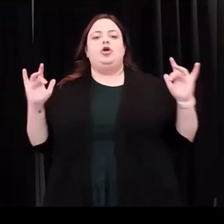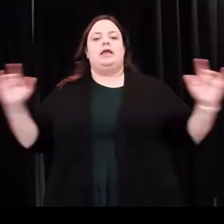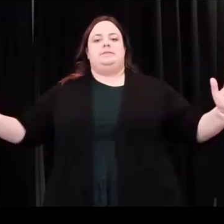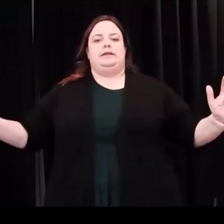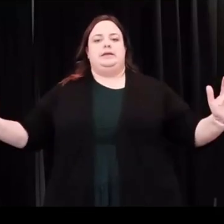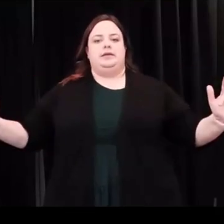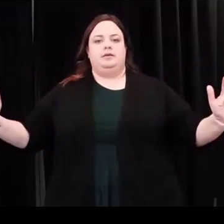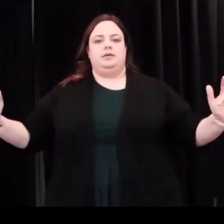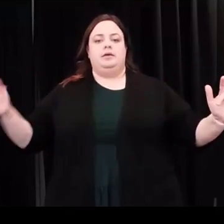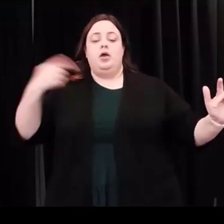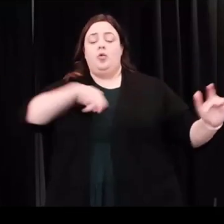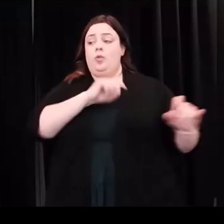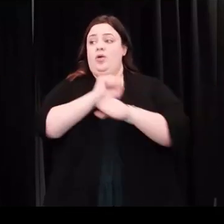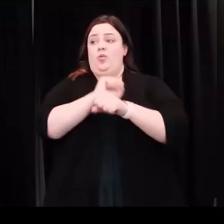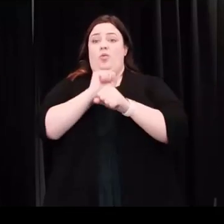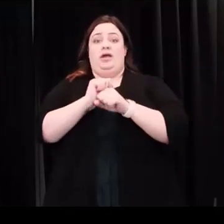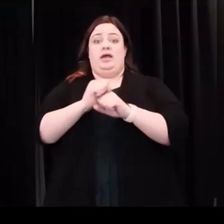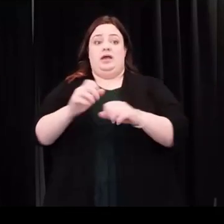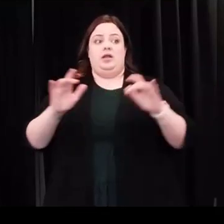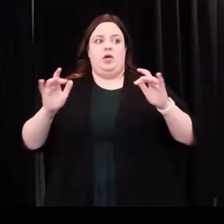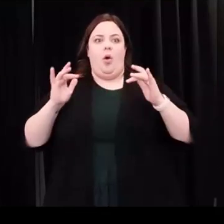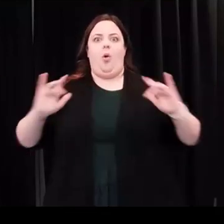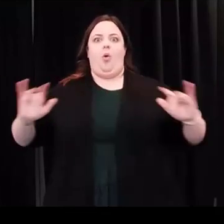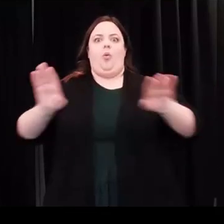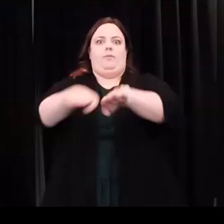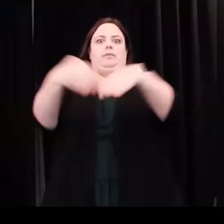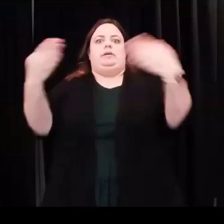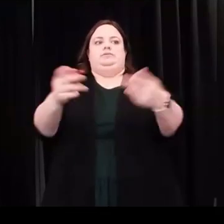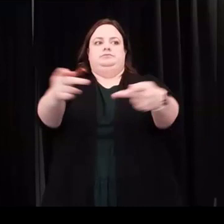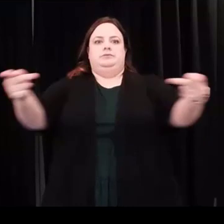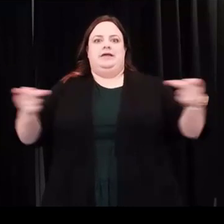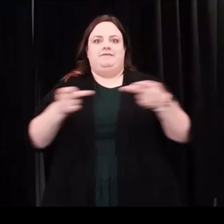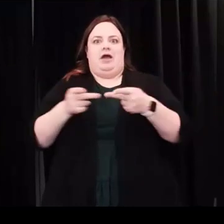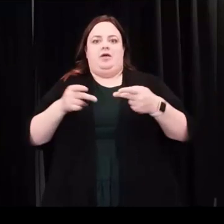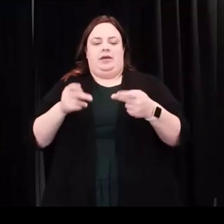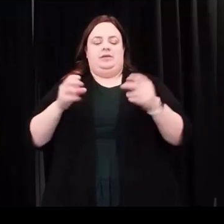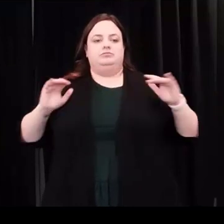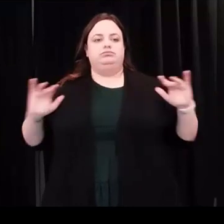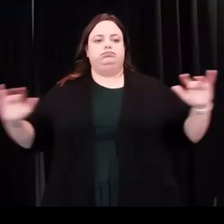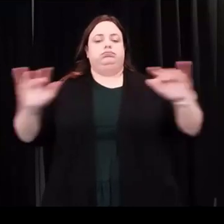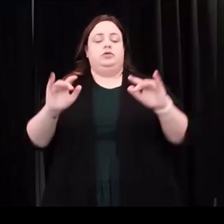We work in an open environment at my space and so, for those people who have those processing